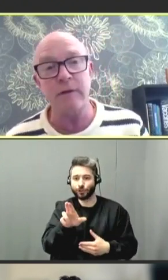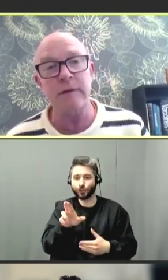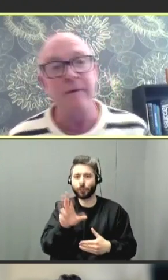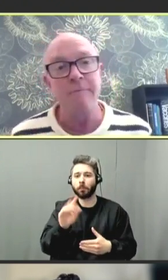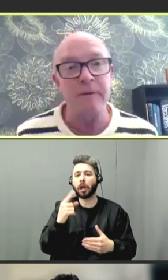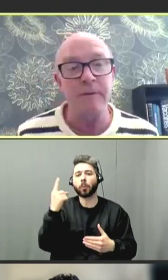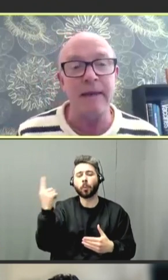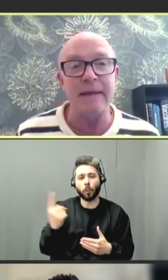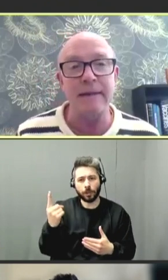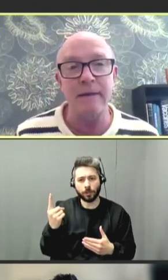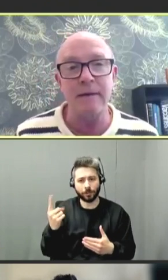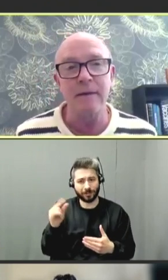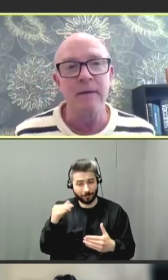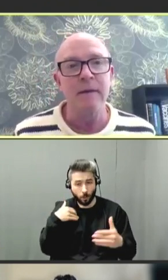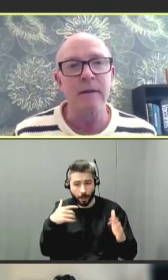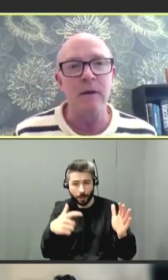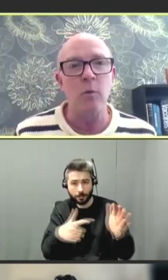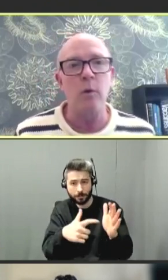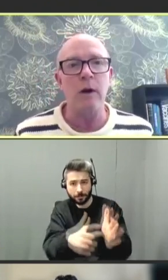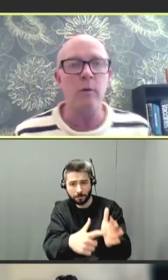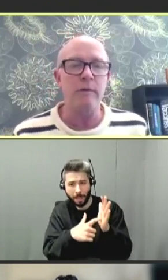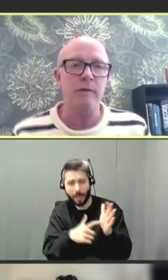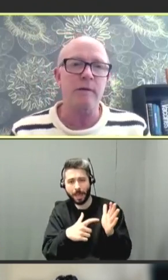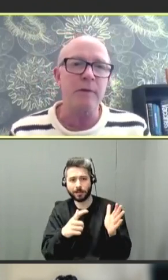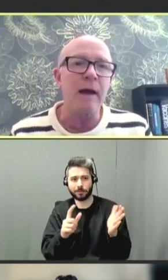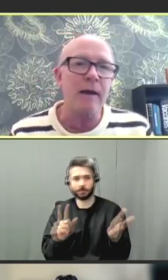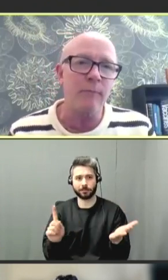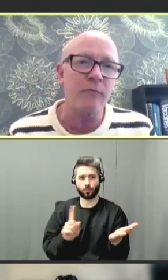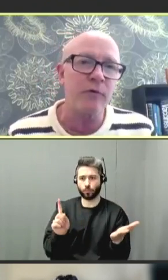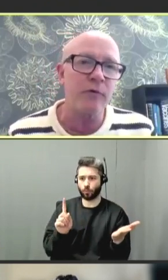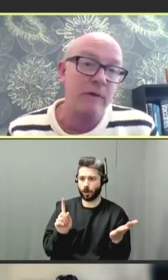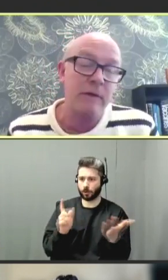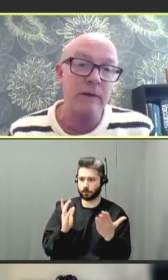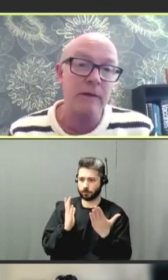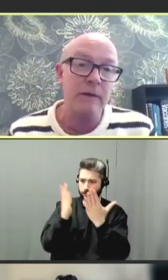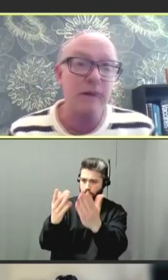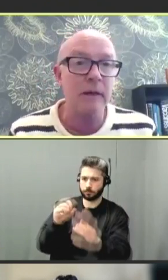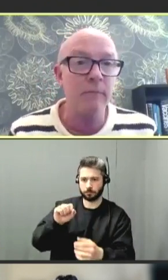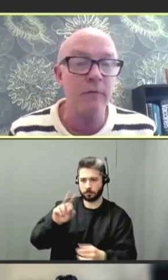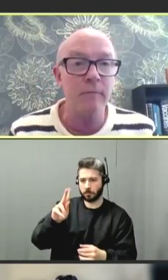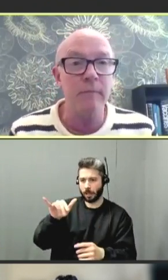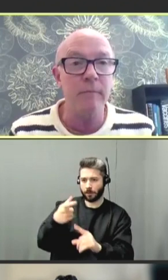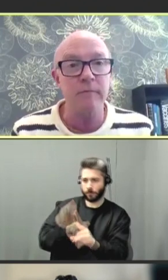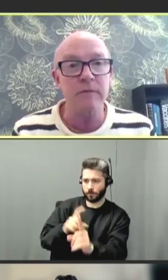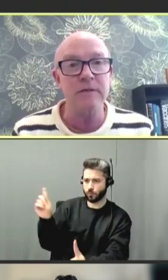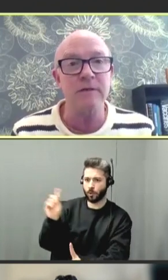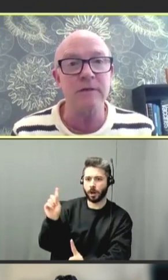there is demand, you know, where would the supply come from? Obviously, it came from the strategic